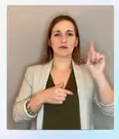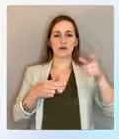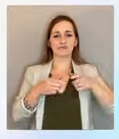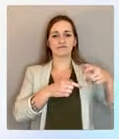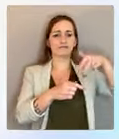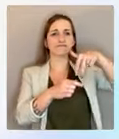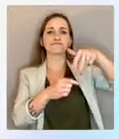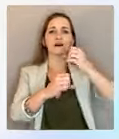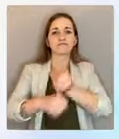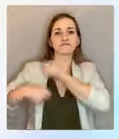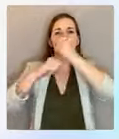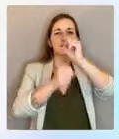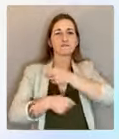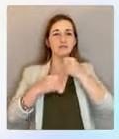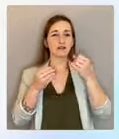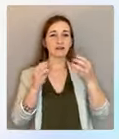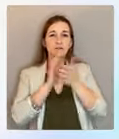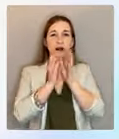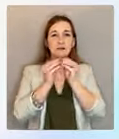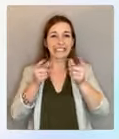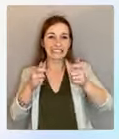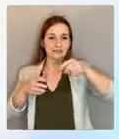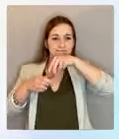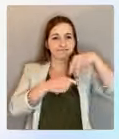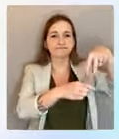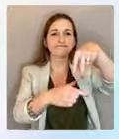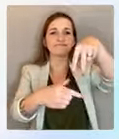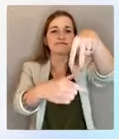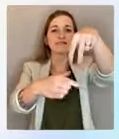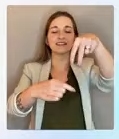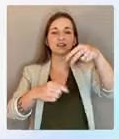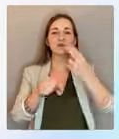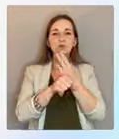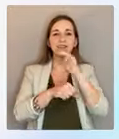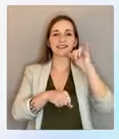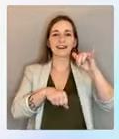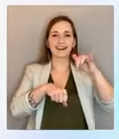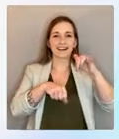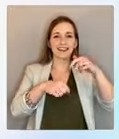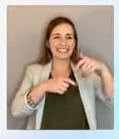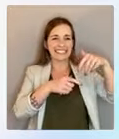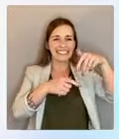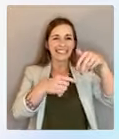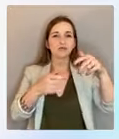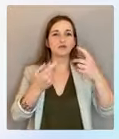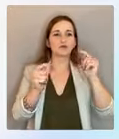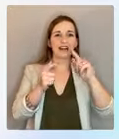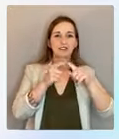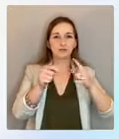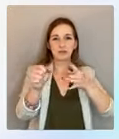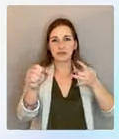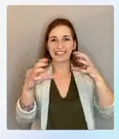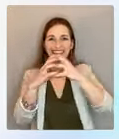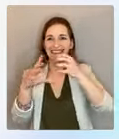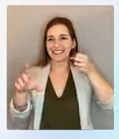you just continue sliding, and you can use that time, essentially, to try and hit the ball or to play the game.